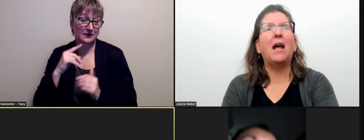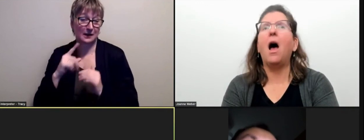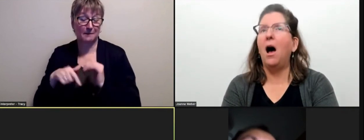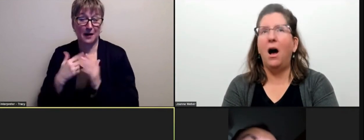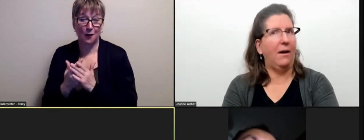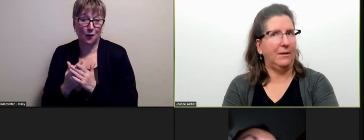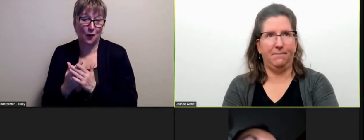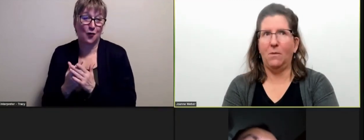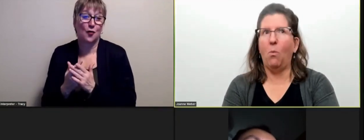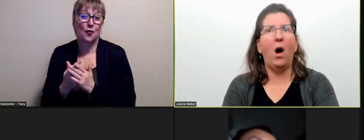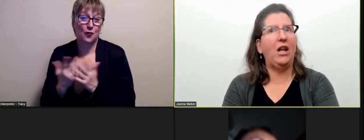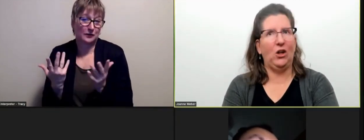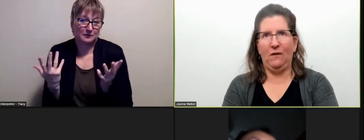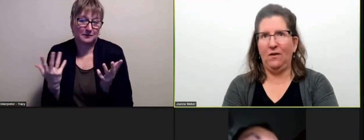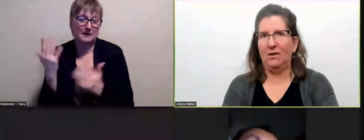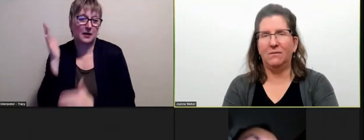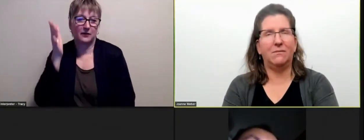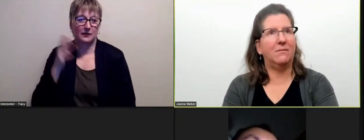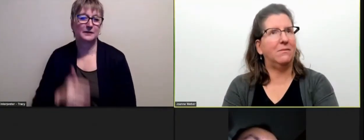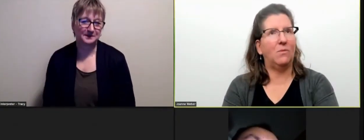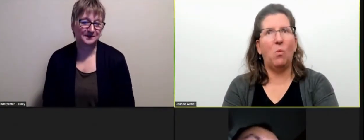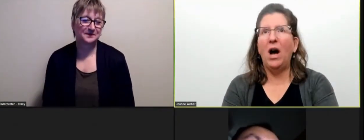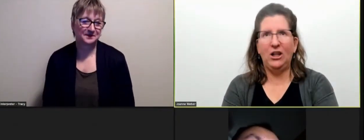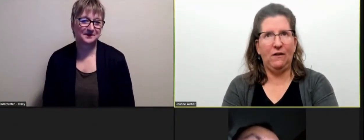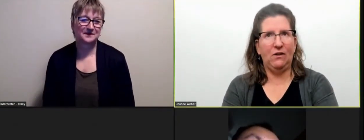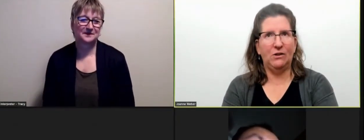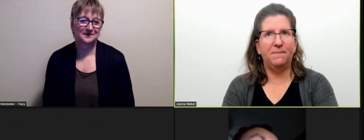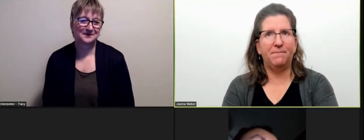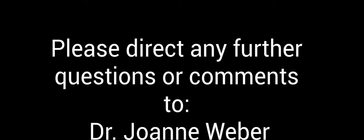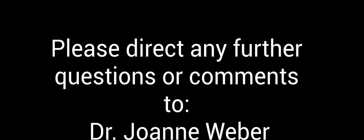Dr. Weber: Ohhh! Wonderful, wonderful!